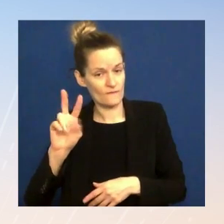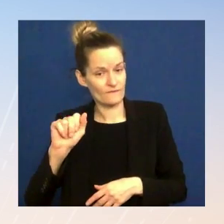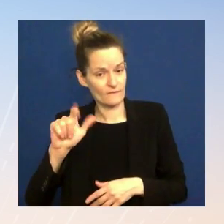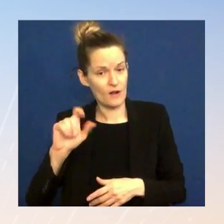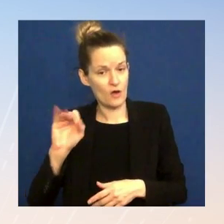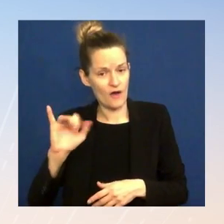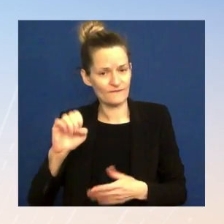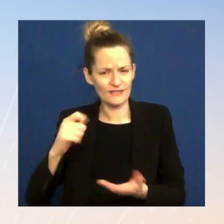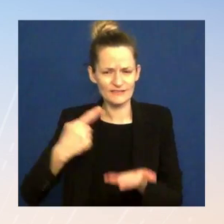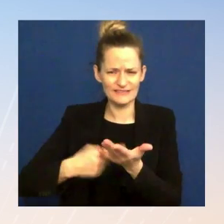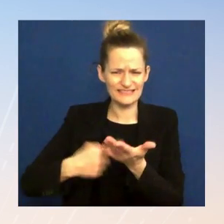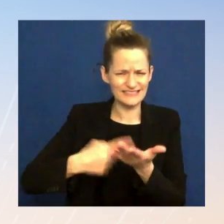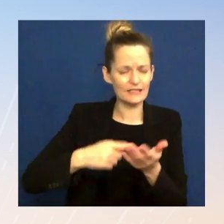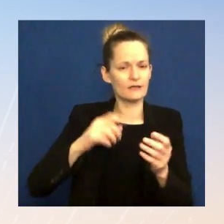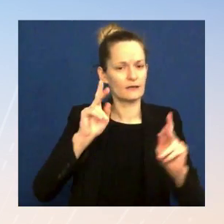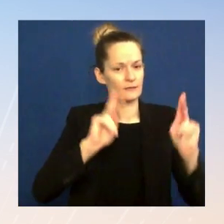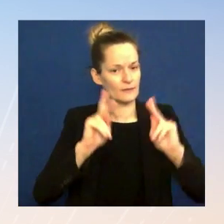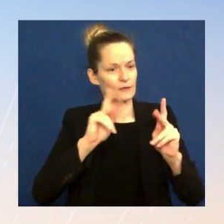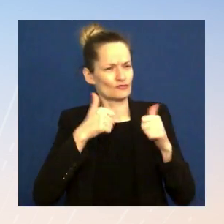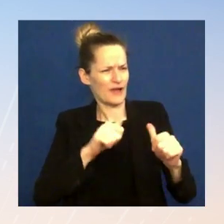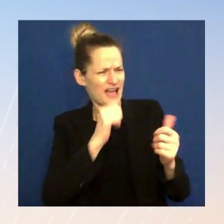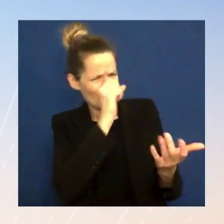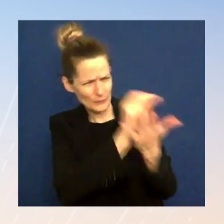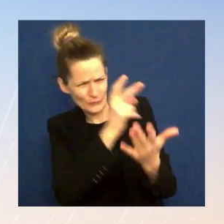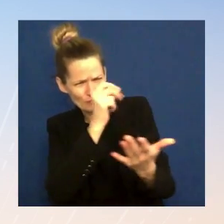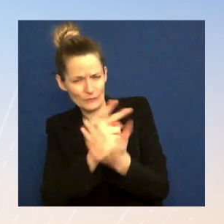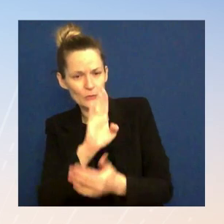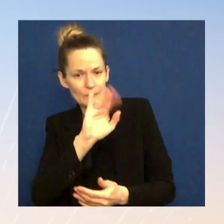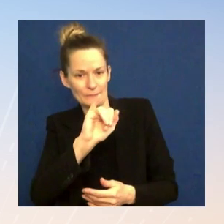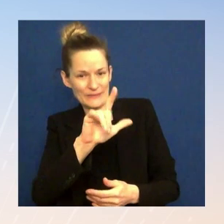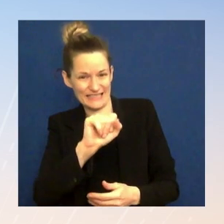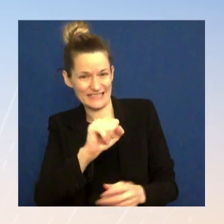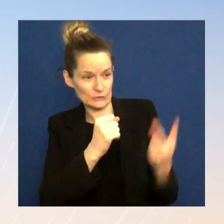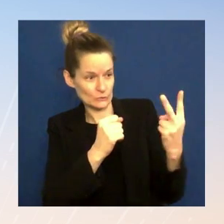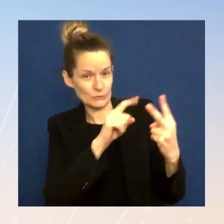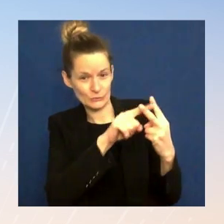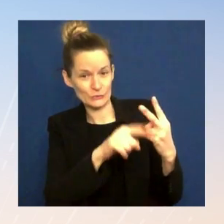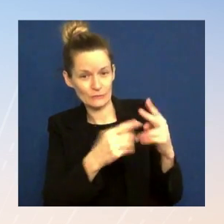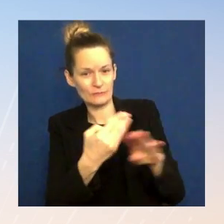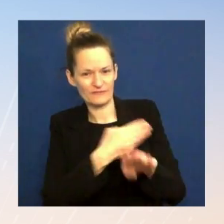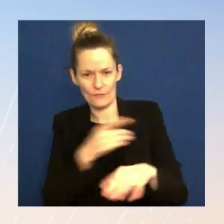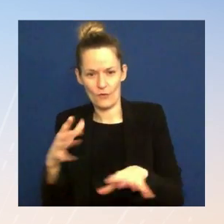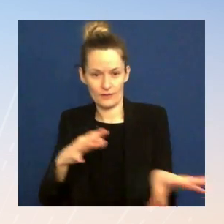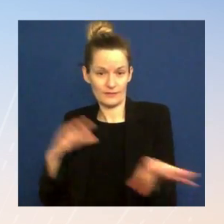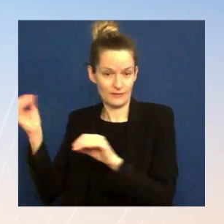I would also say that there are phones on Air Force One and also in Europe. And so he will continue to be engaged